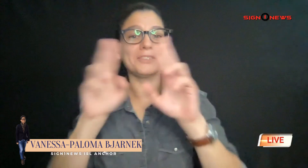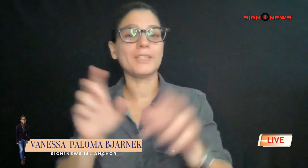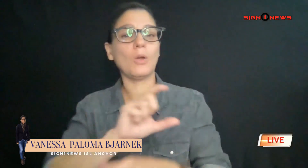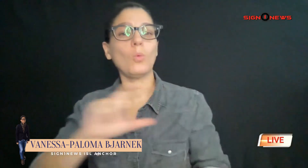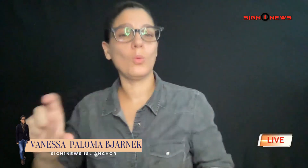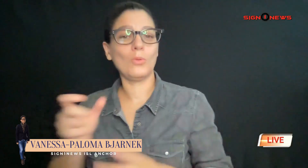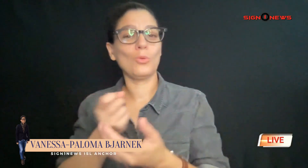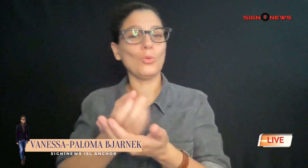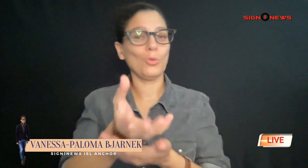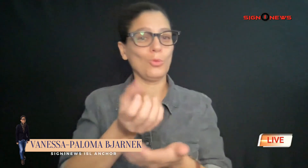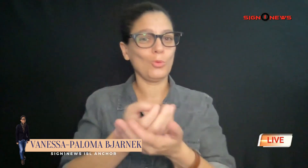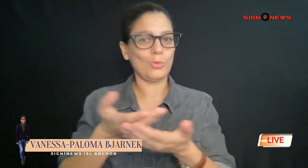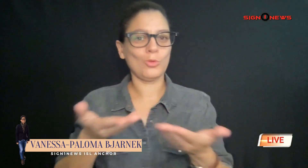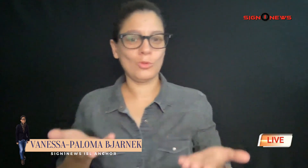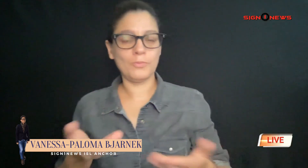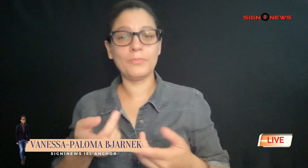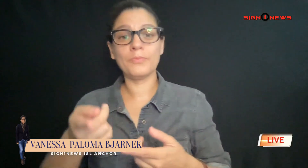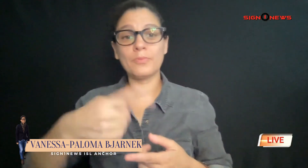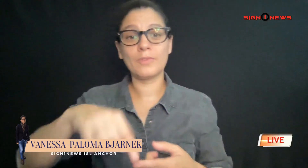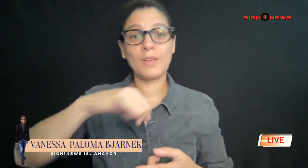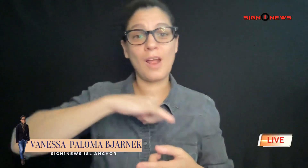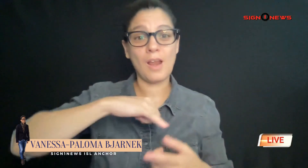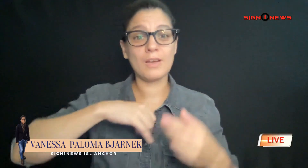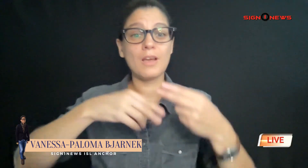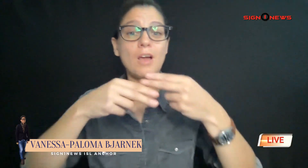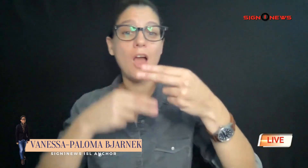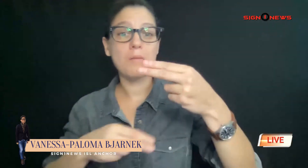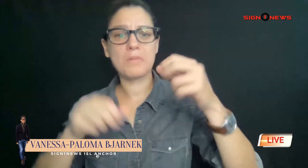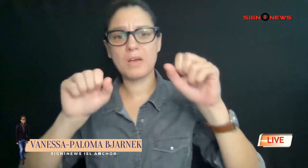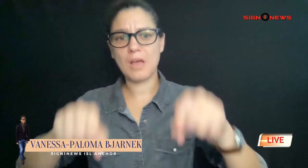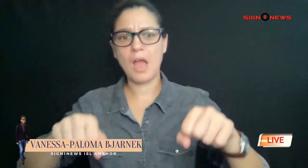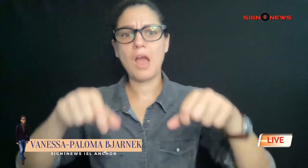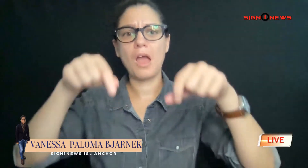top trending stories making headlines today if you post an interesting comment about this